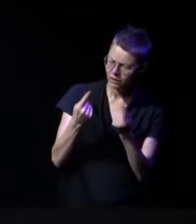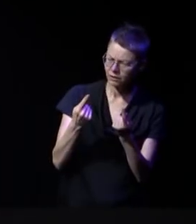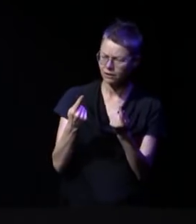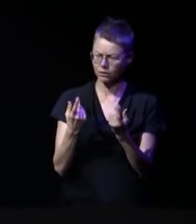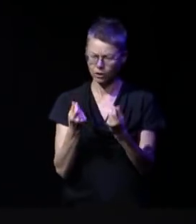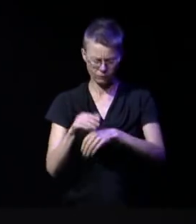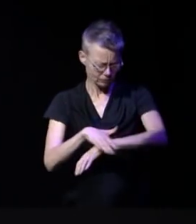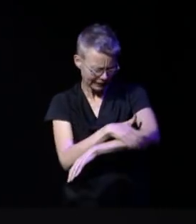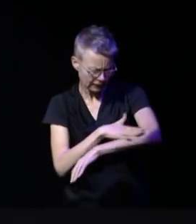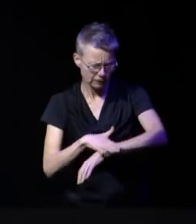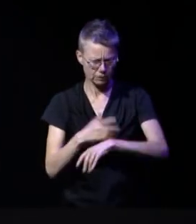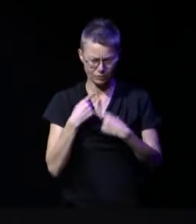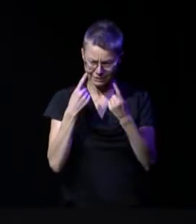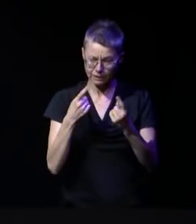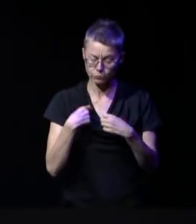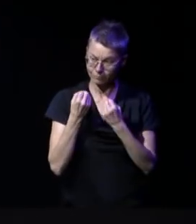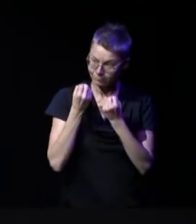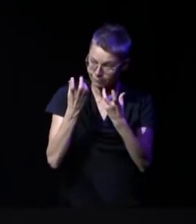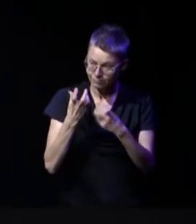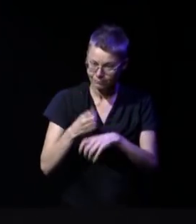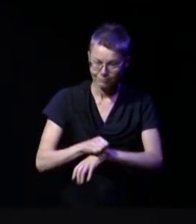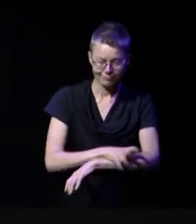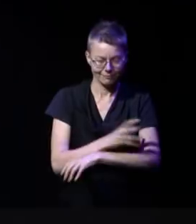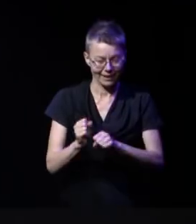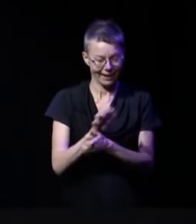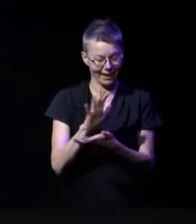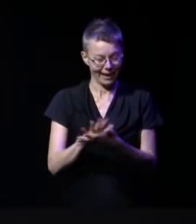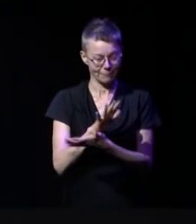Beauty attracts us, inspires us, makes us happy, or makes us deeply insecure.